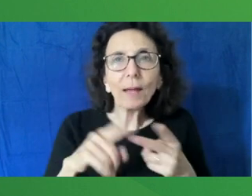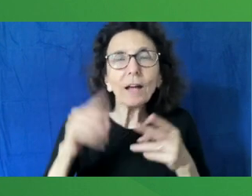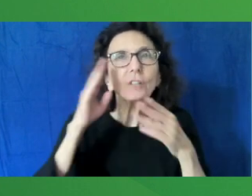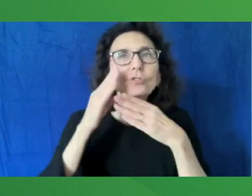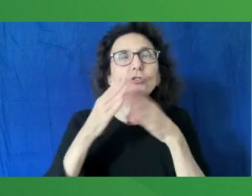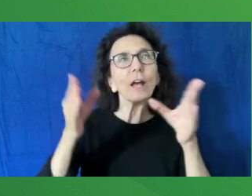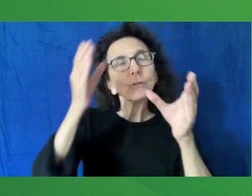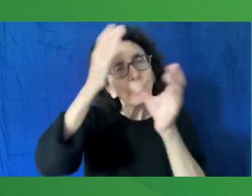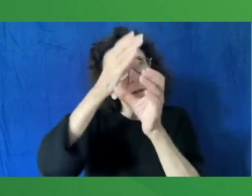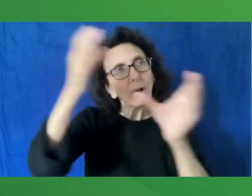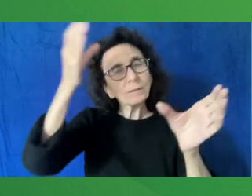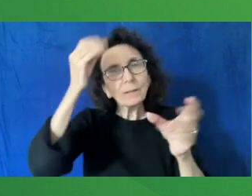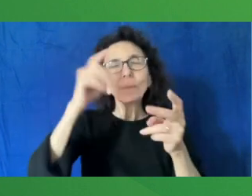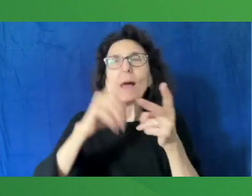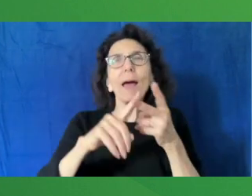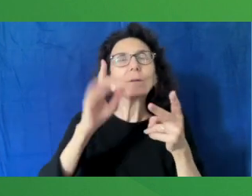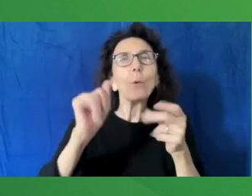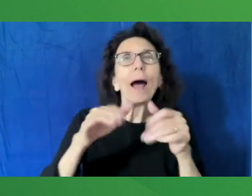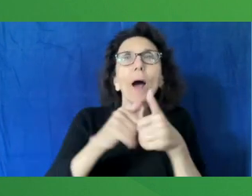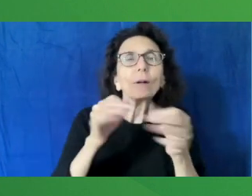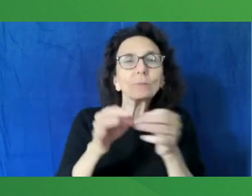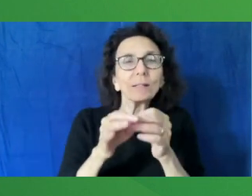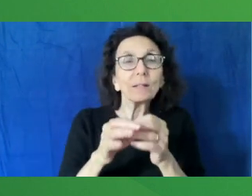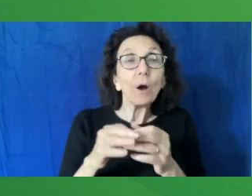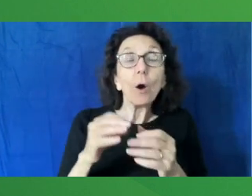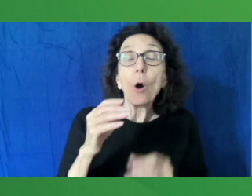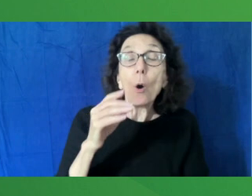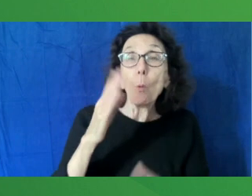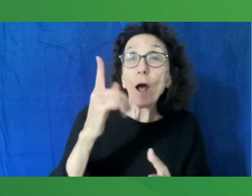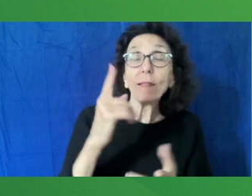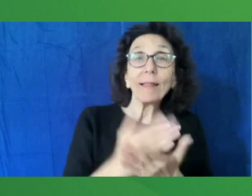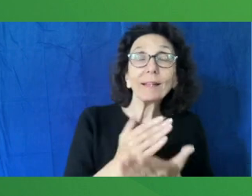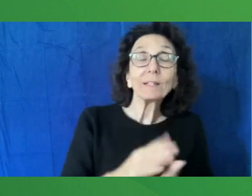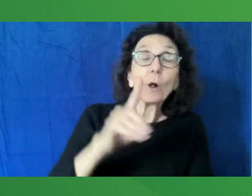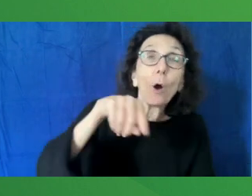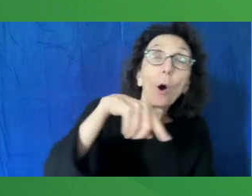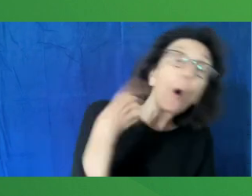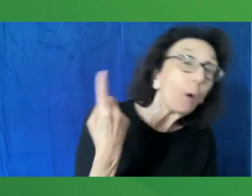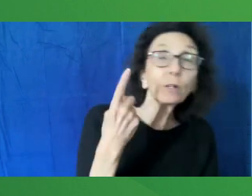And no lesson is gonna be perfectly one way, or hopefully not the other way either this